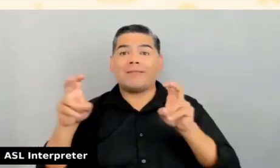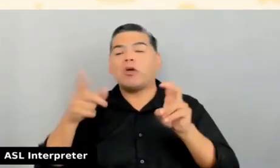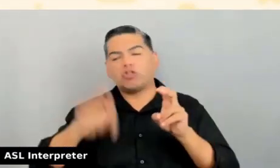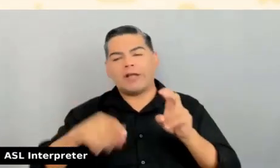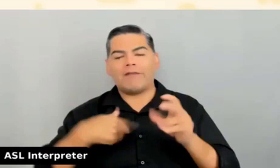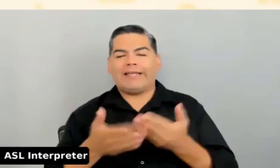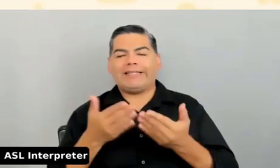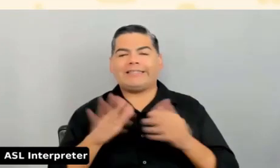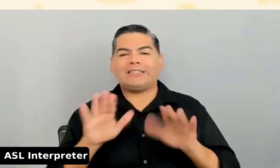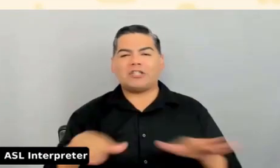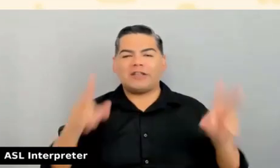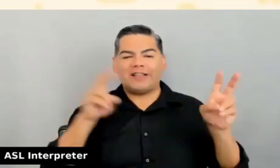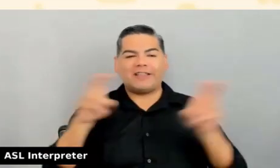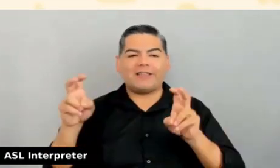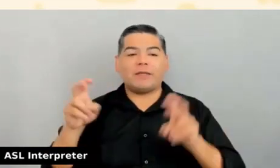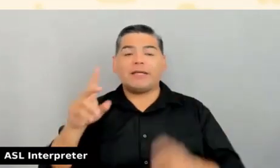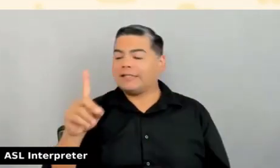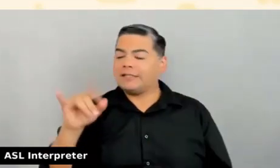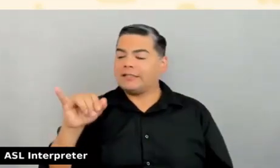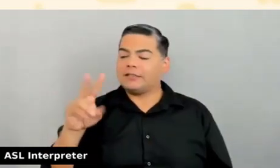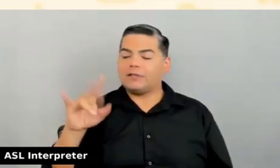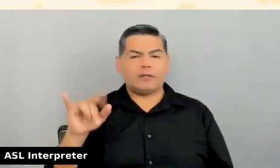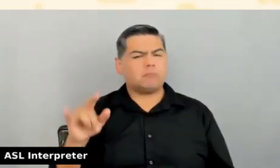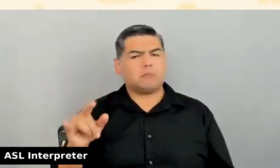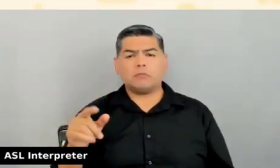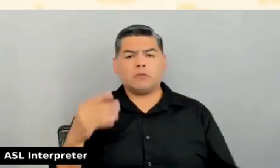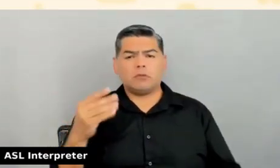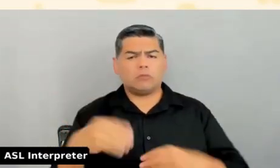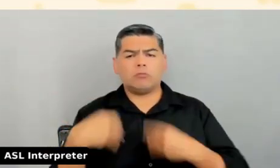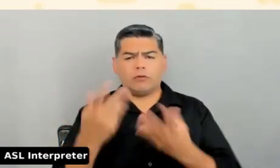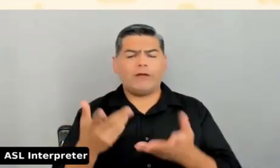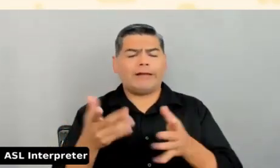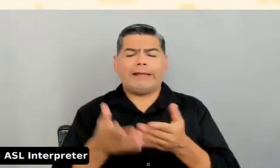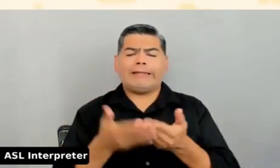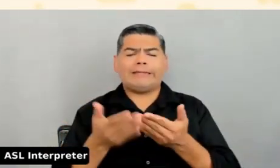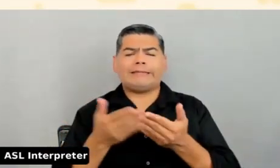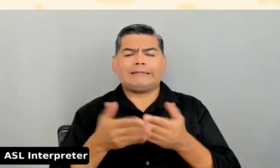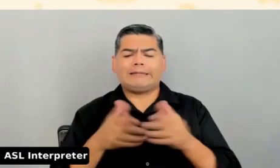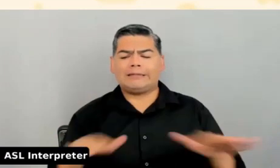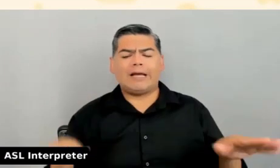Now, the Divi theme does provide a trial for you that you just have to drop in, and then modify.